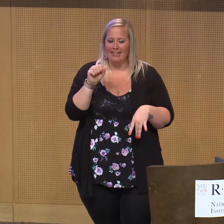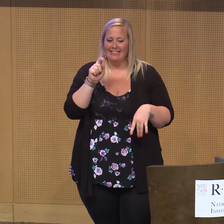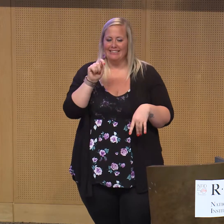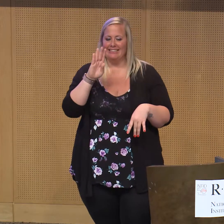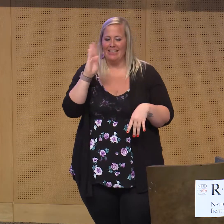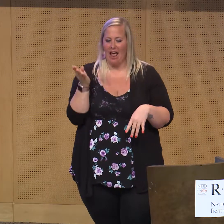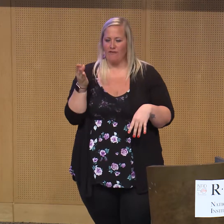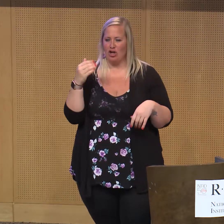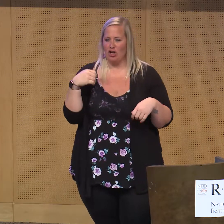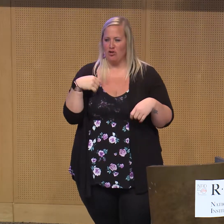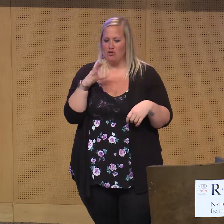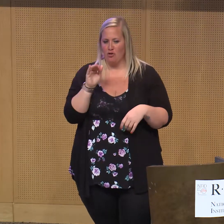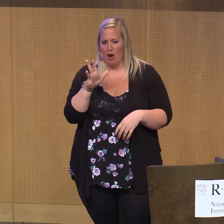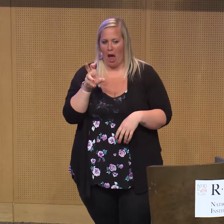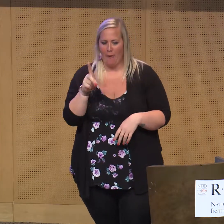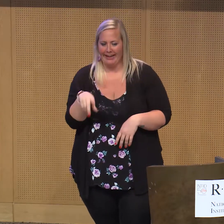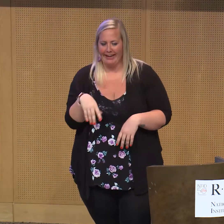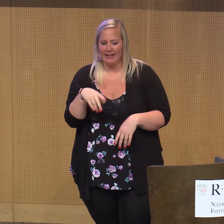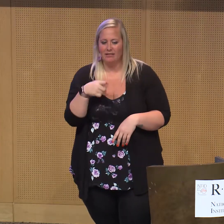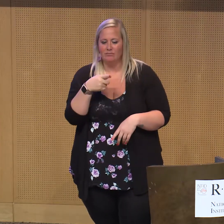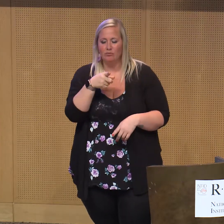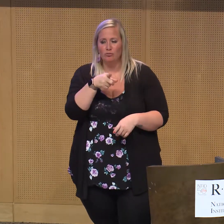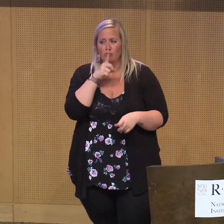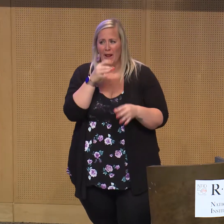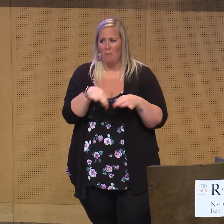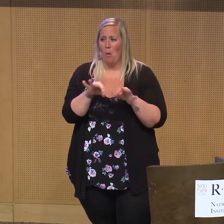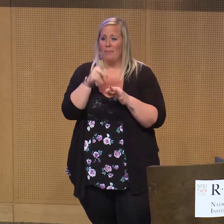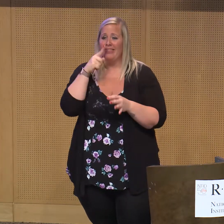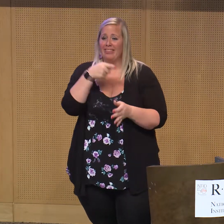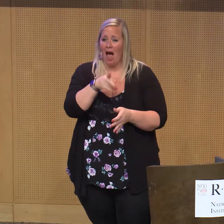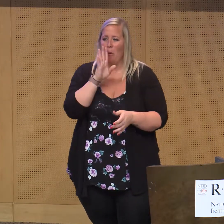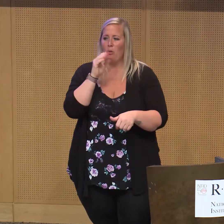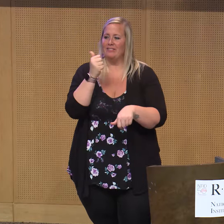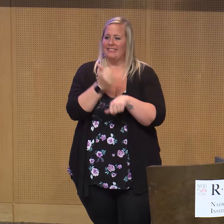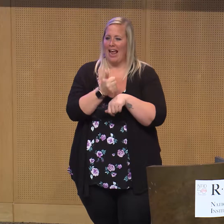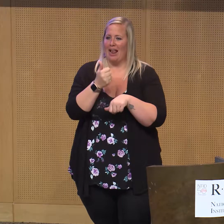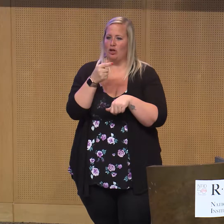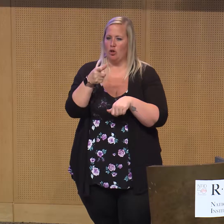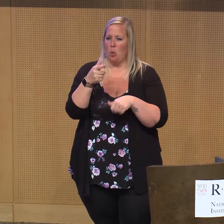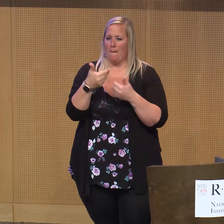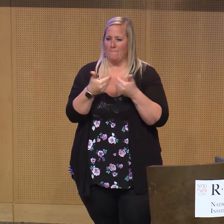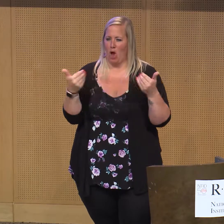"Go the extra mile, it's never crowded." This is really important because